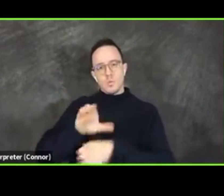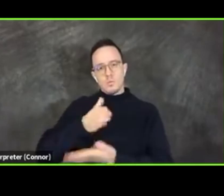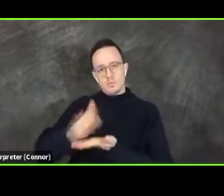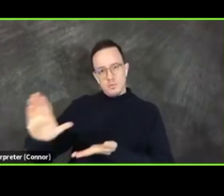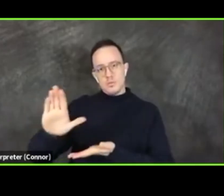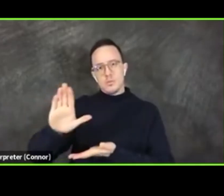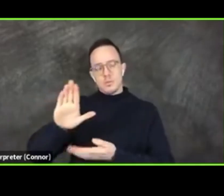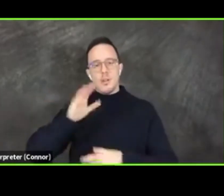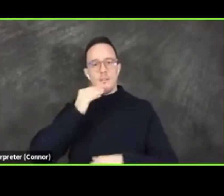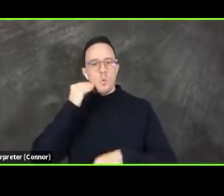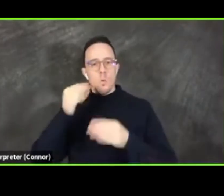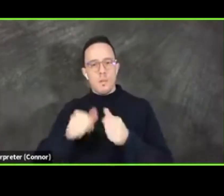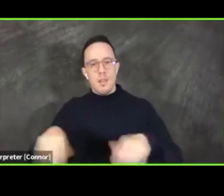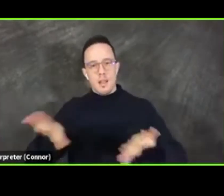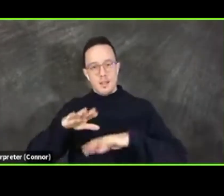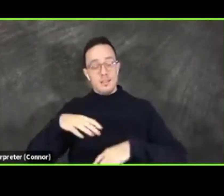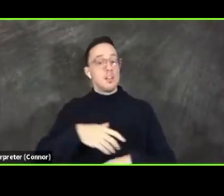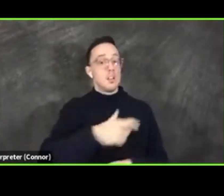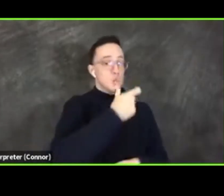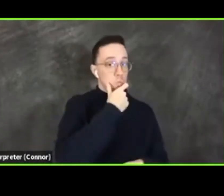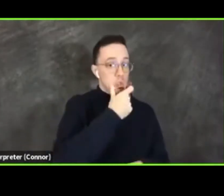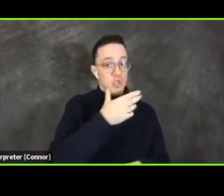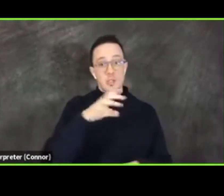ACTS OF MURDER AND MASSACRE, IMPRISONMENT,